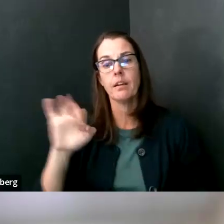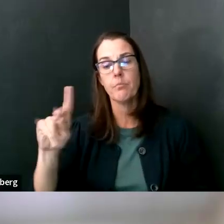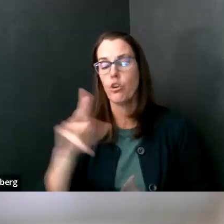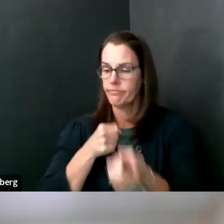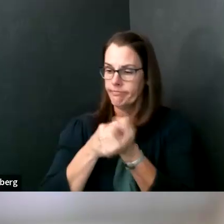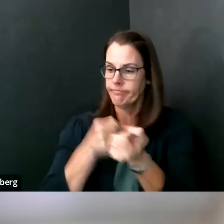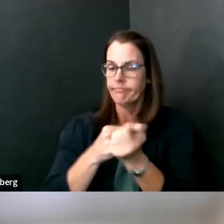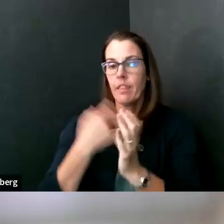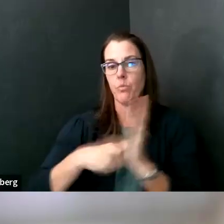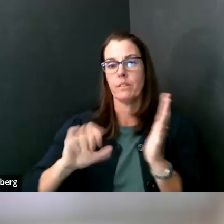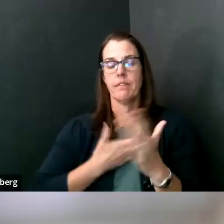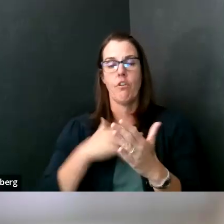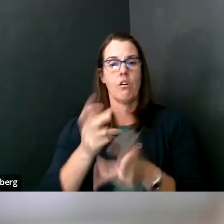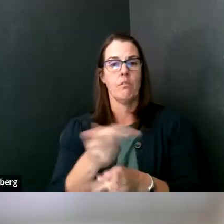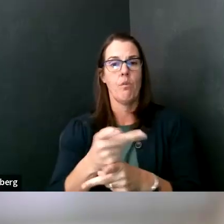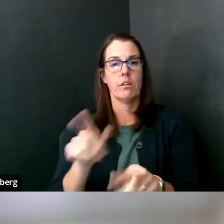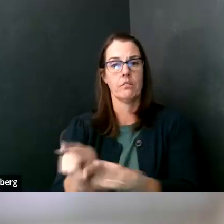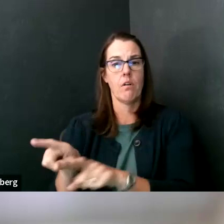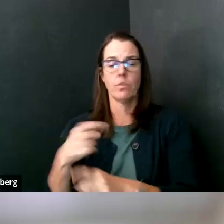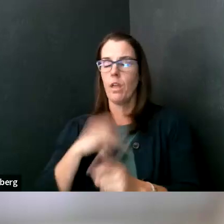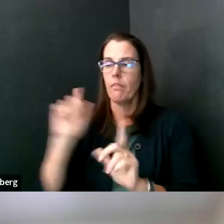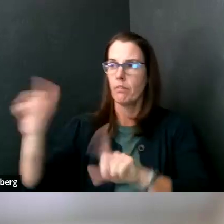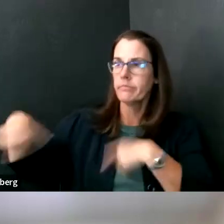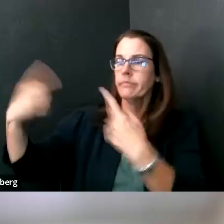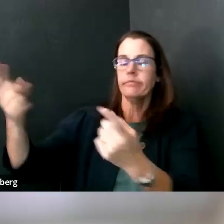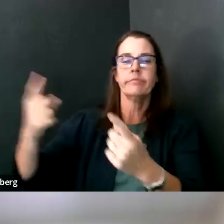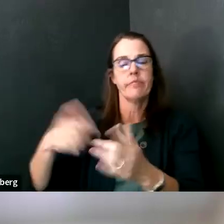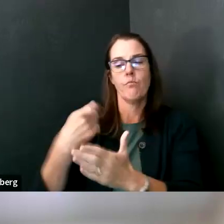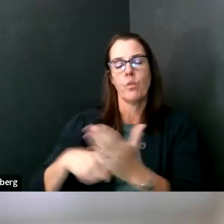pricing of our products. We have a long history of responsibly pricing our medicines and vaccines